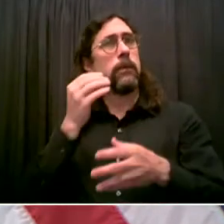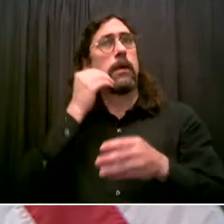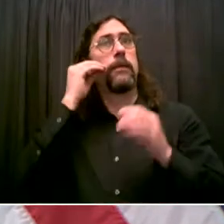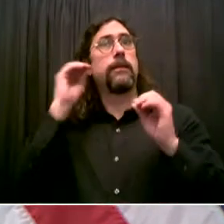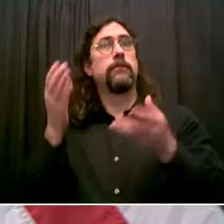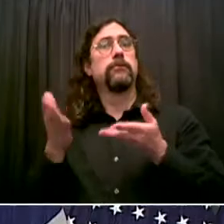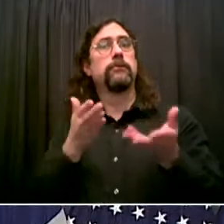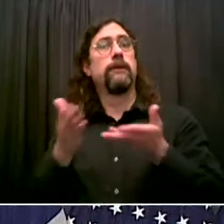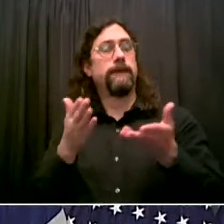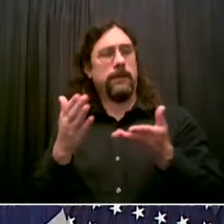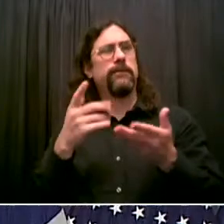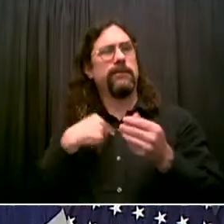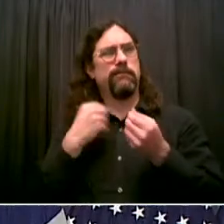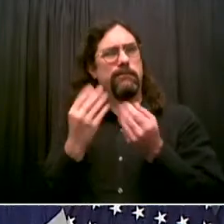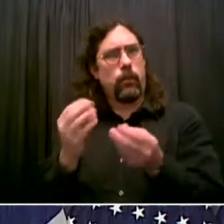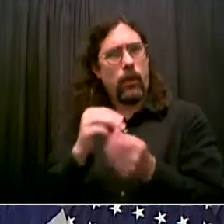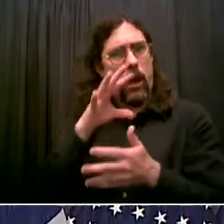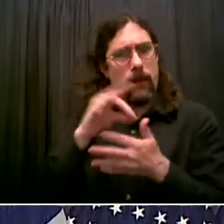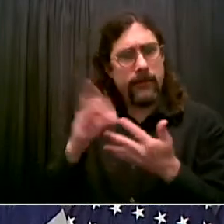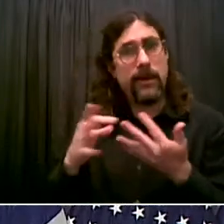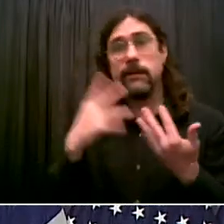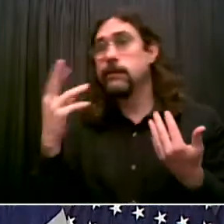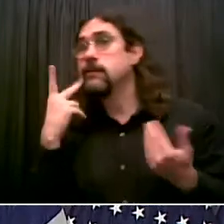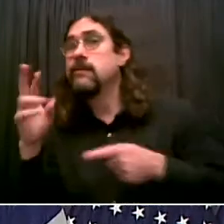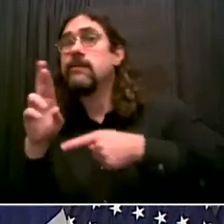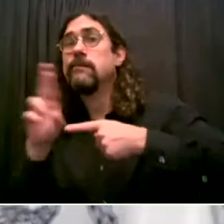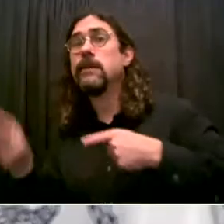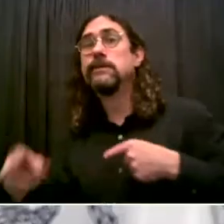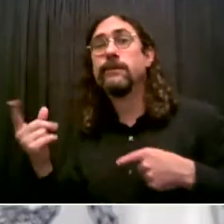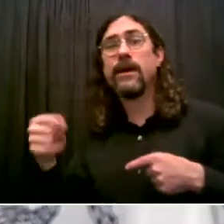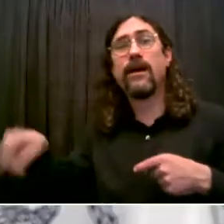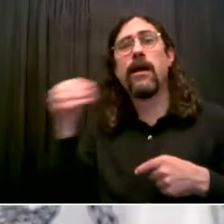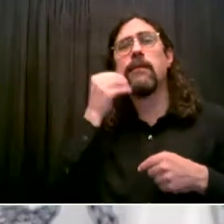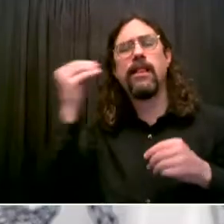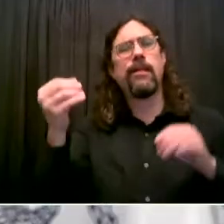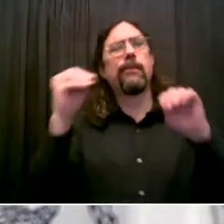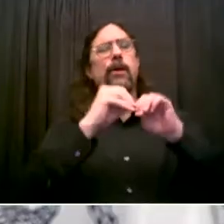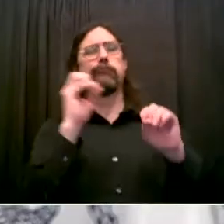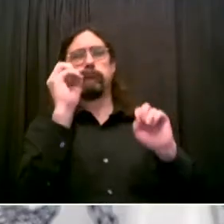NEW THINGS AND NEW OPTIONS AND